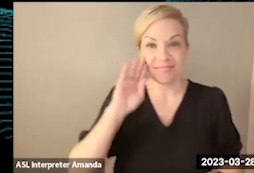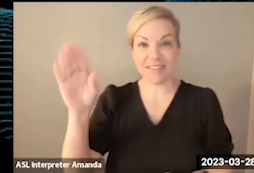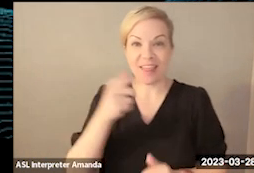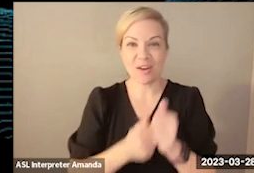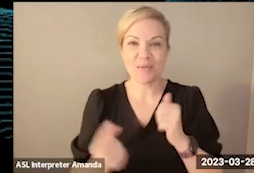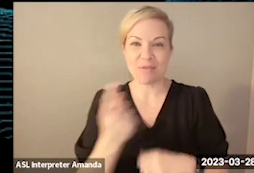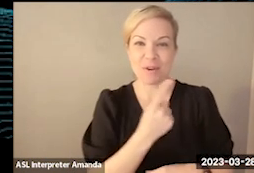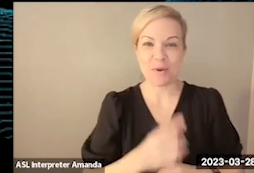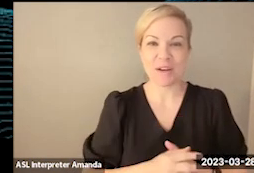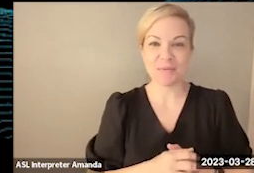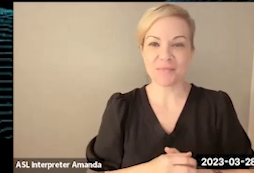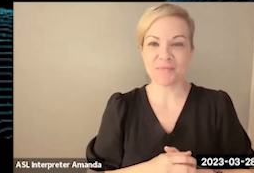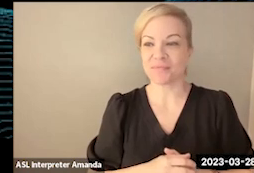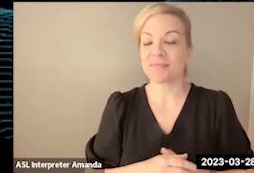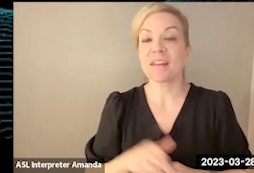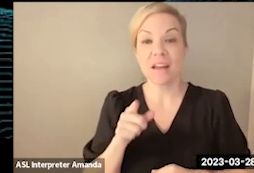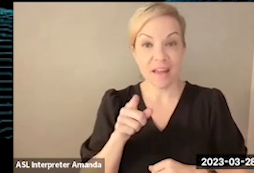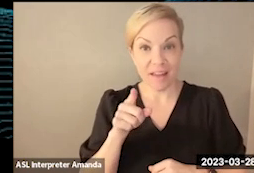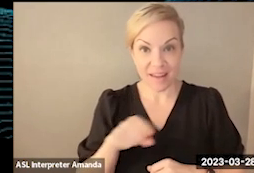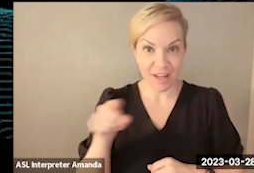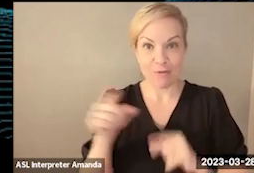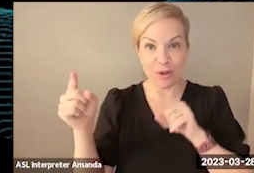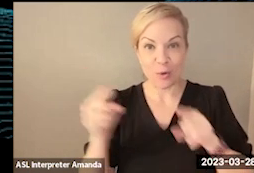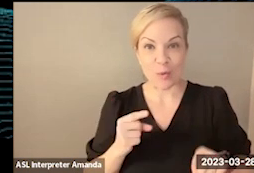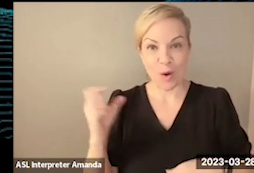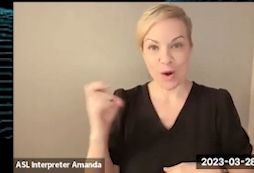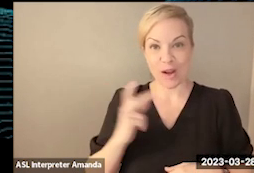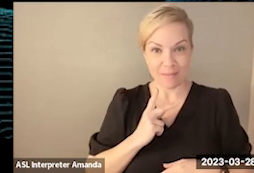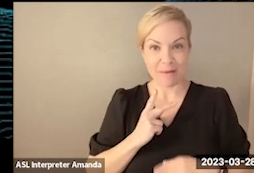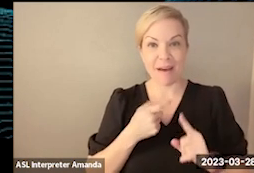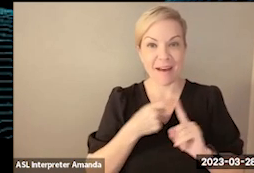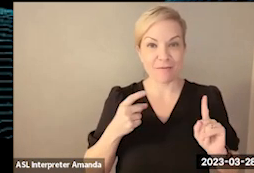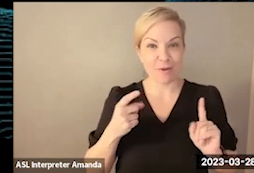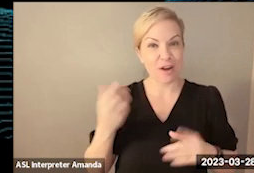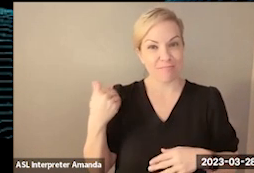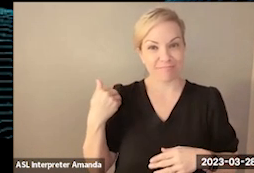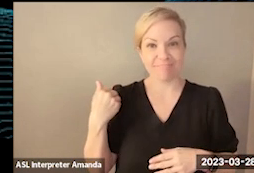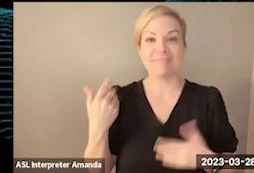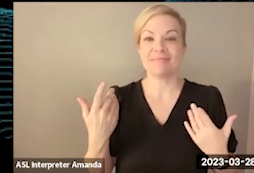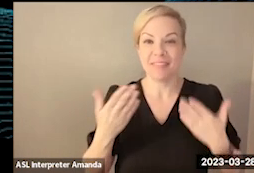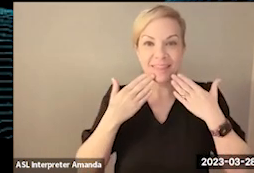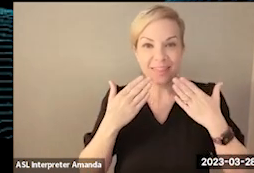Kimberly: If you are returning from earlier, thank you for coming back, and